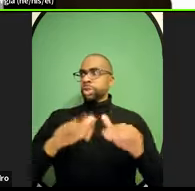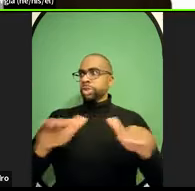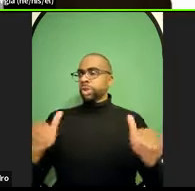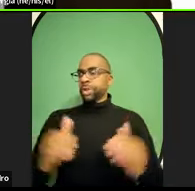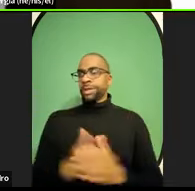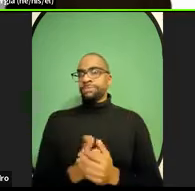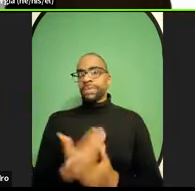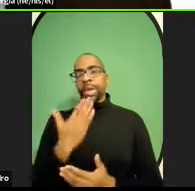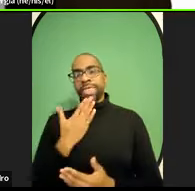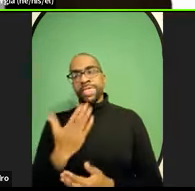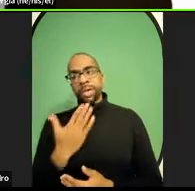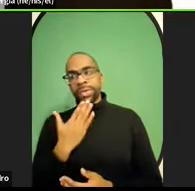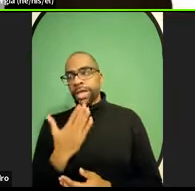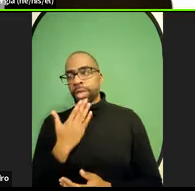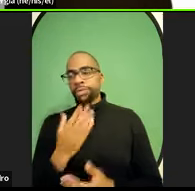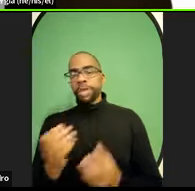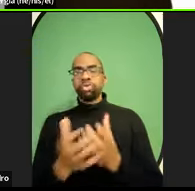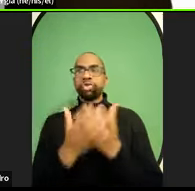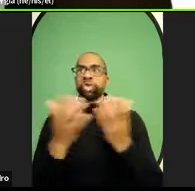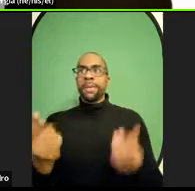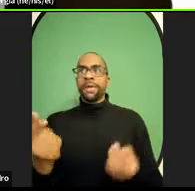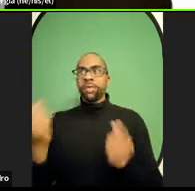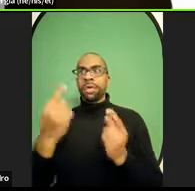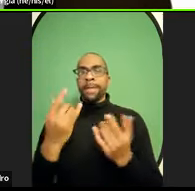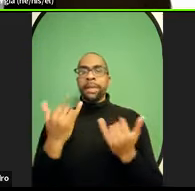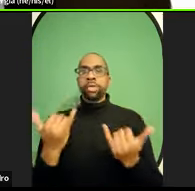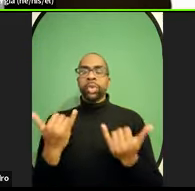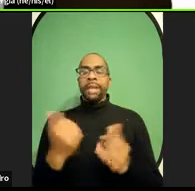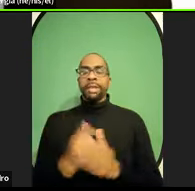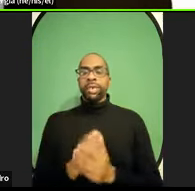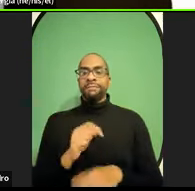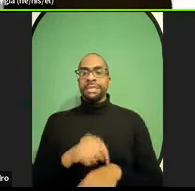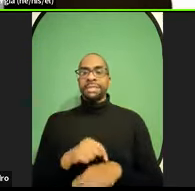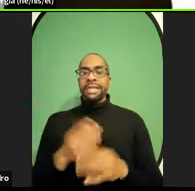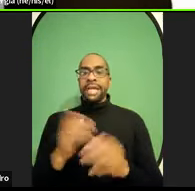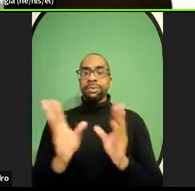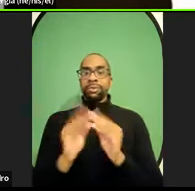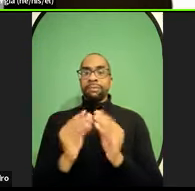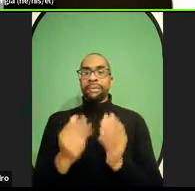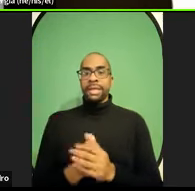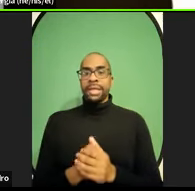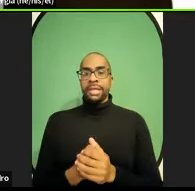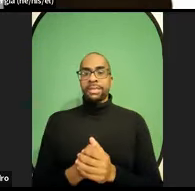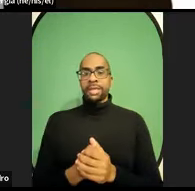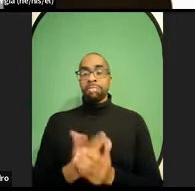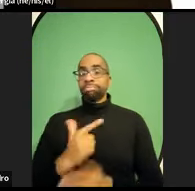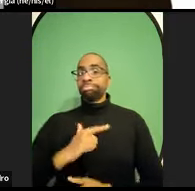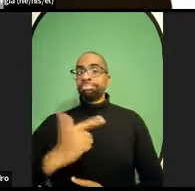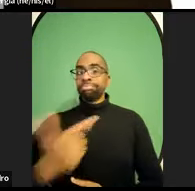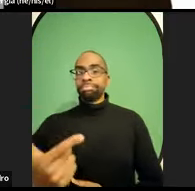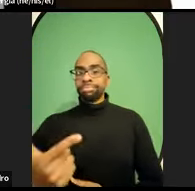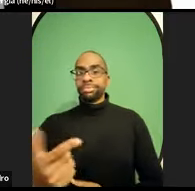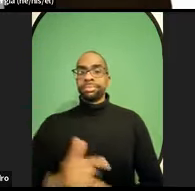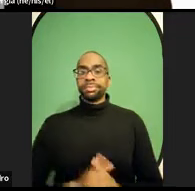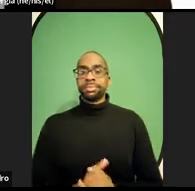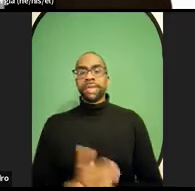1 million students. So, thank you so much for making the time tonight who say. and, please.